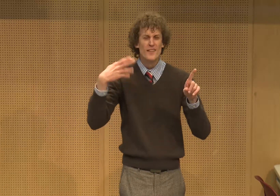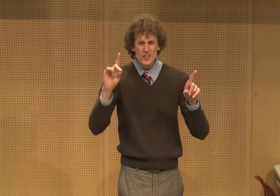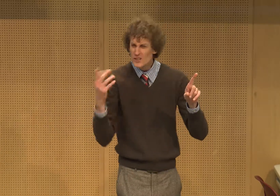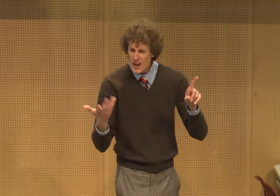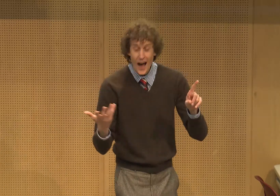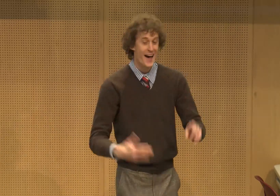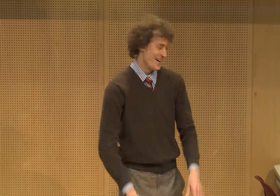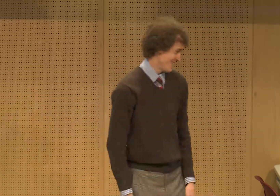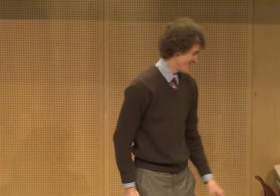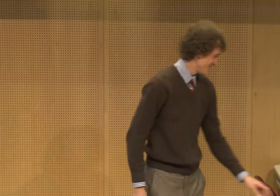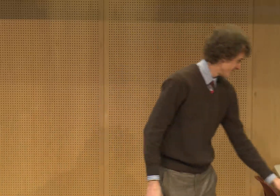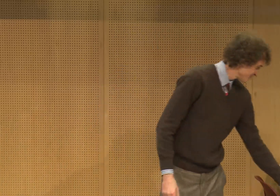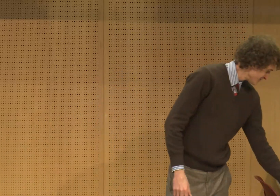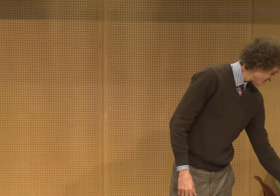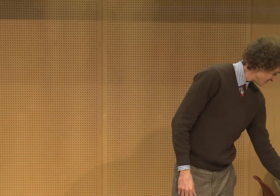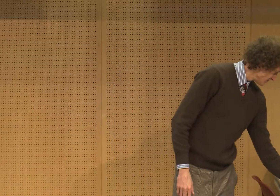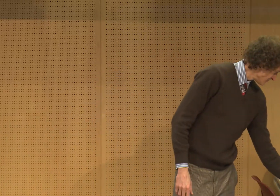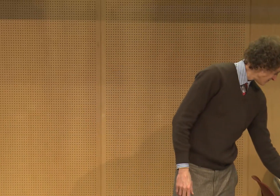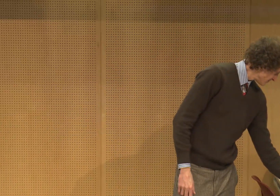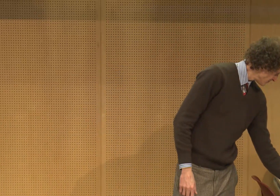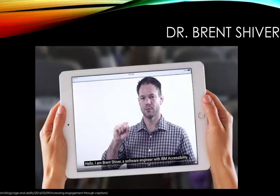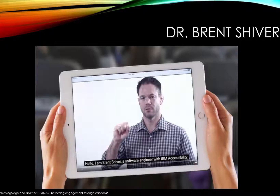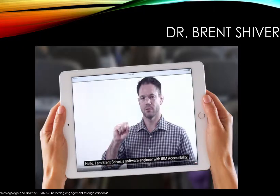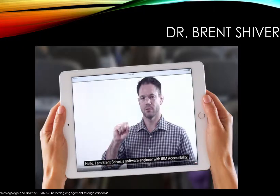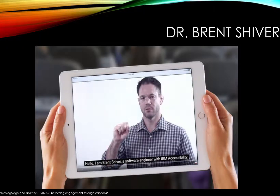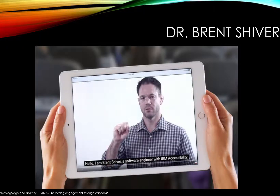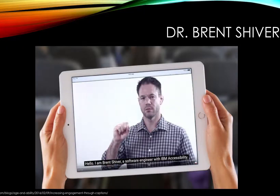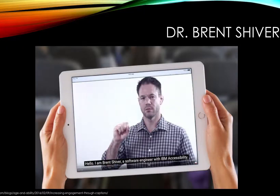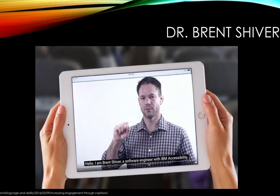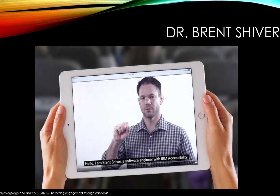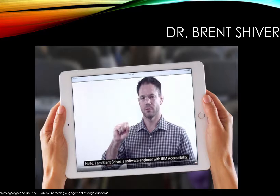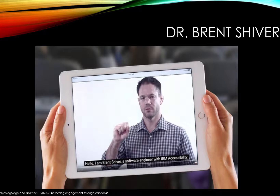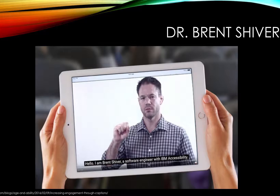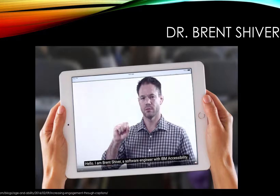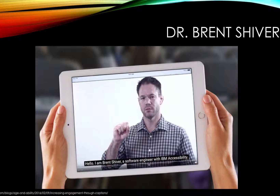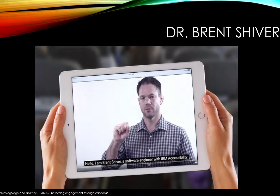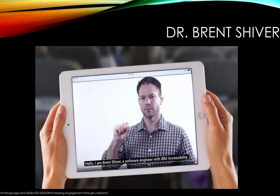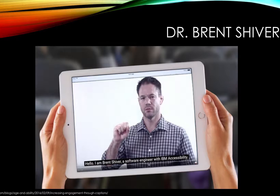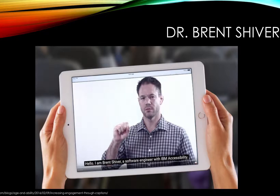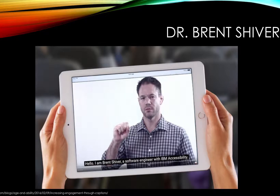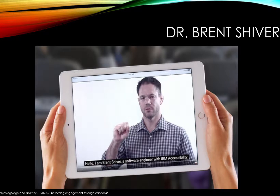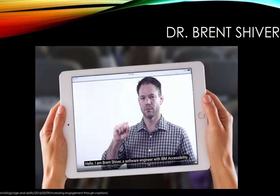And under Dr. Wolf, I met another person working on his Ph.D.